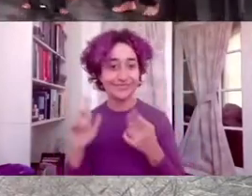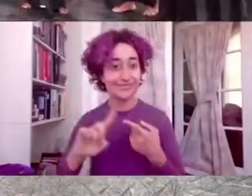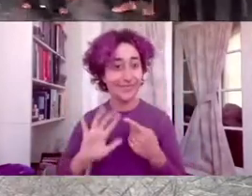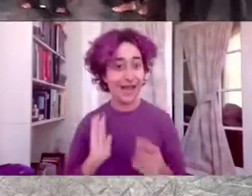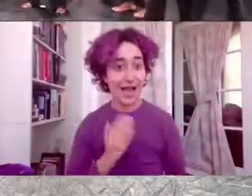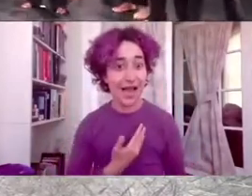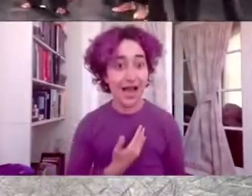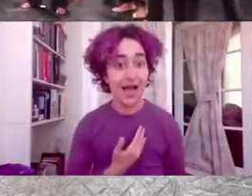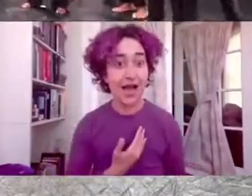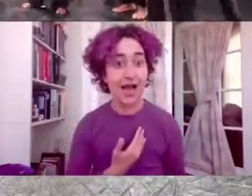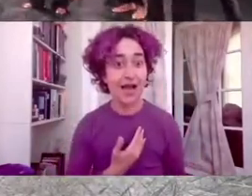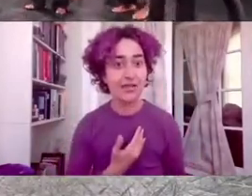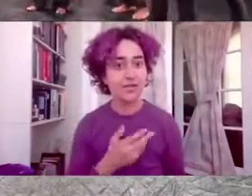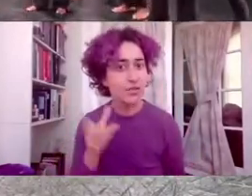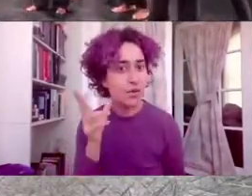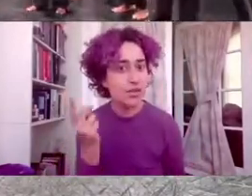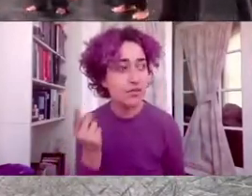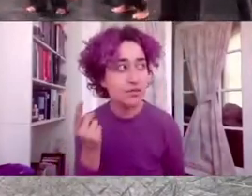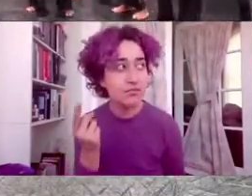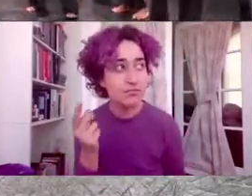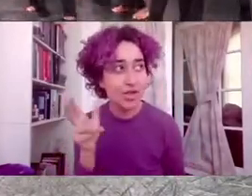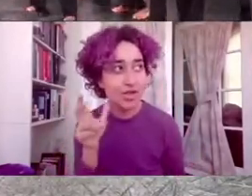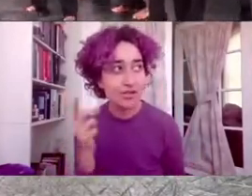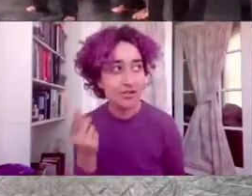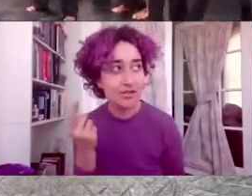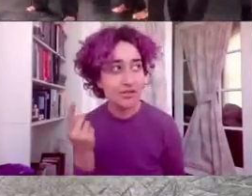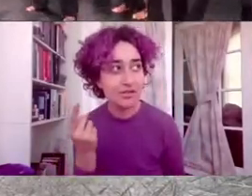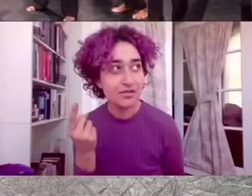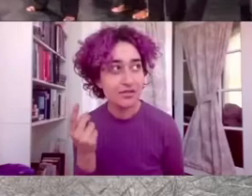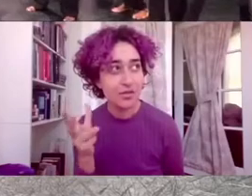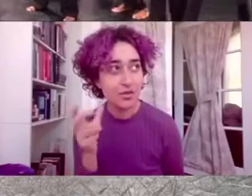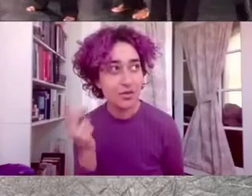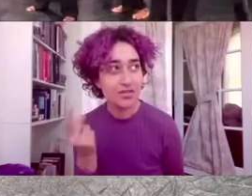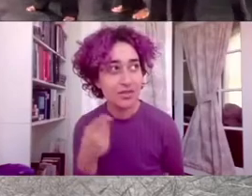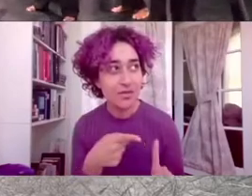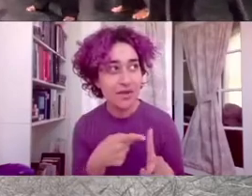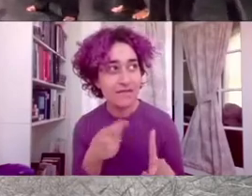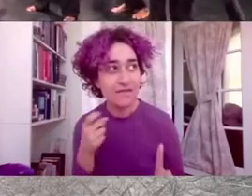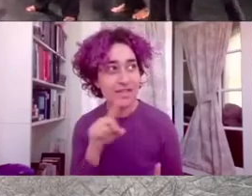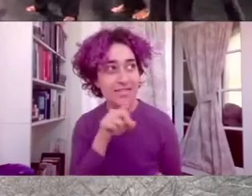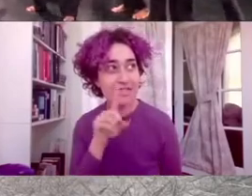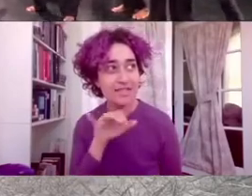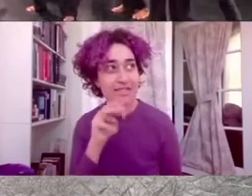Do I hear something? Do I hear something from Zimbabwe?